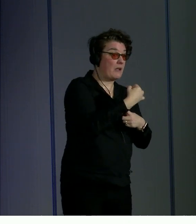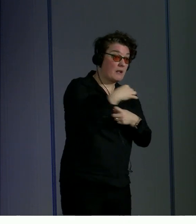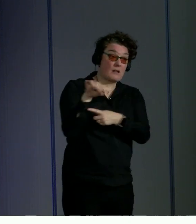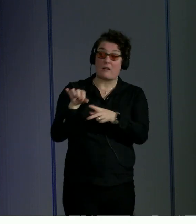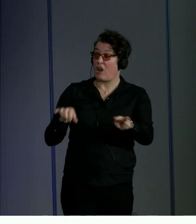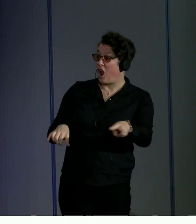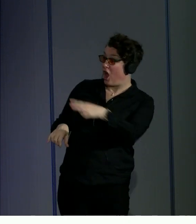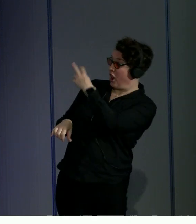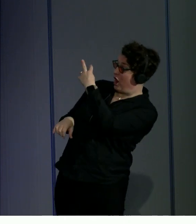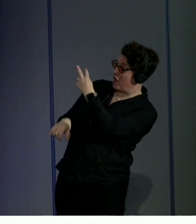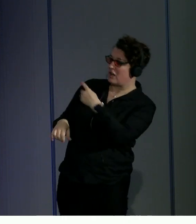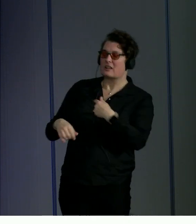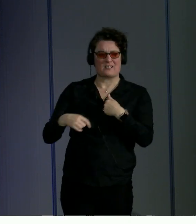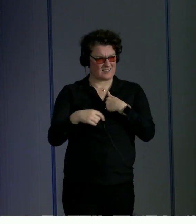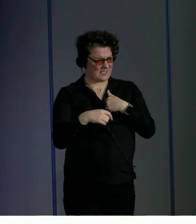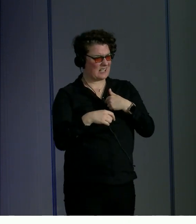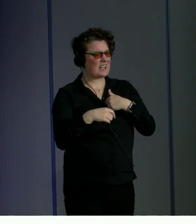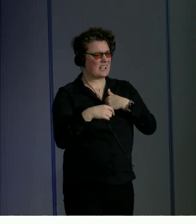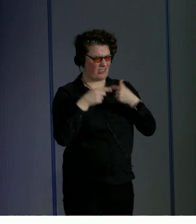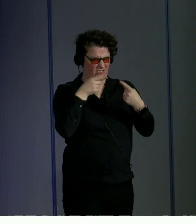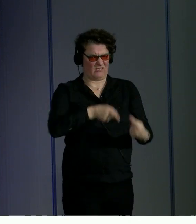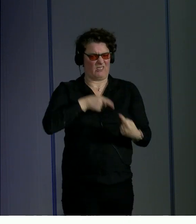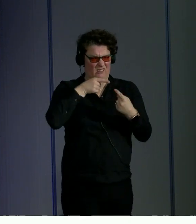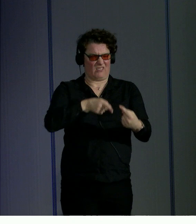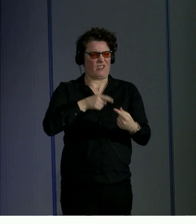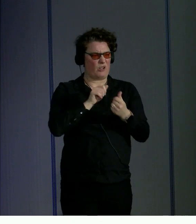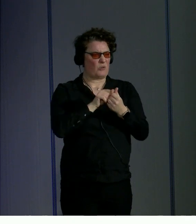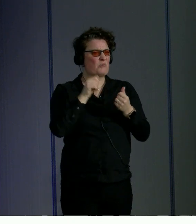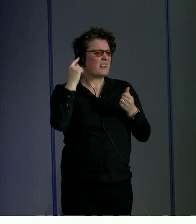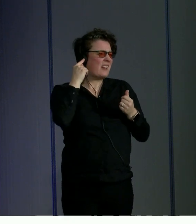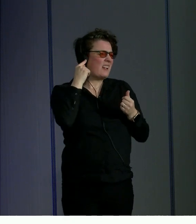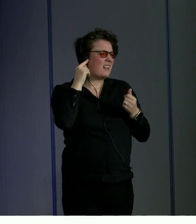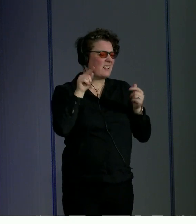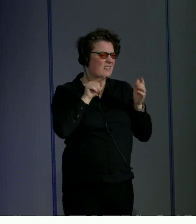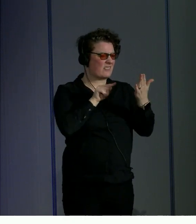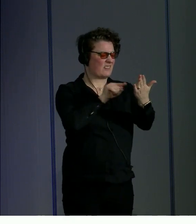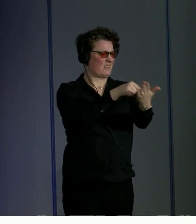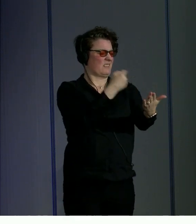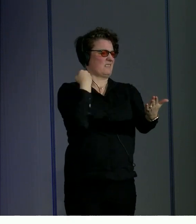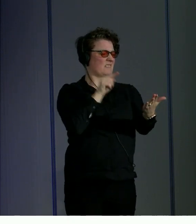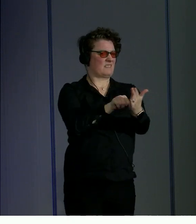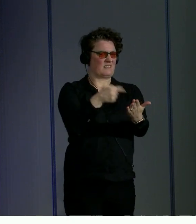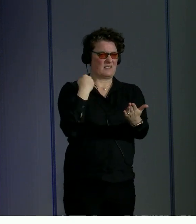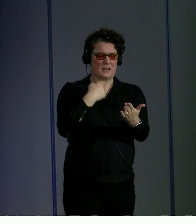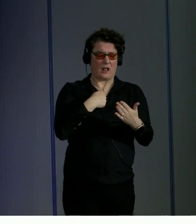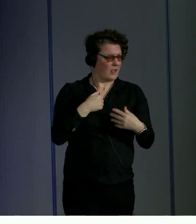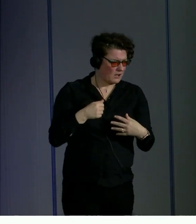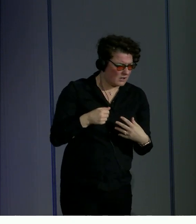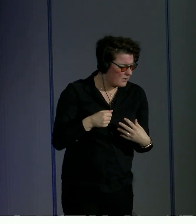I found it difficult with little bit of Echo. So to actually know what the questions were,